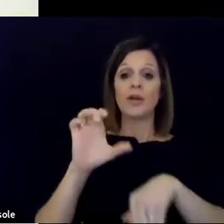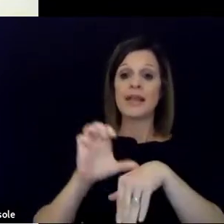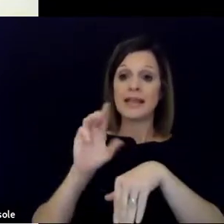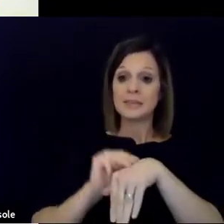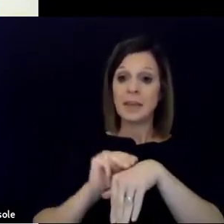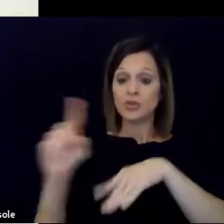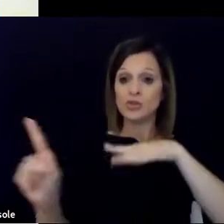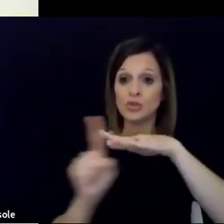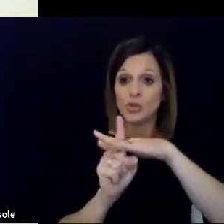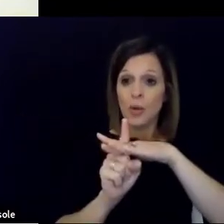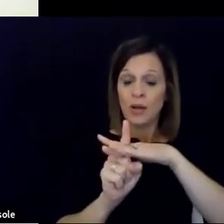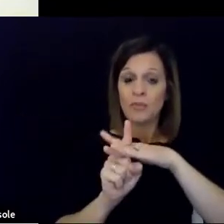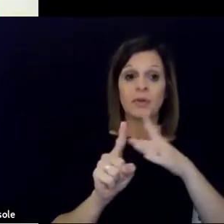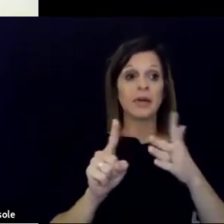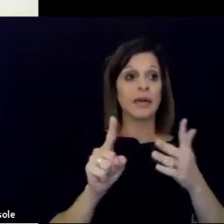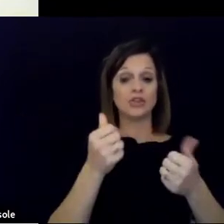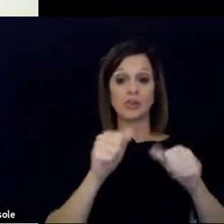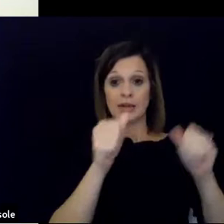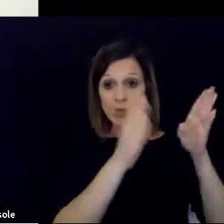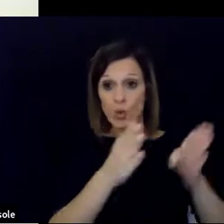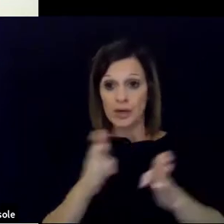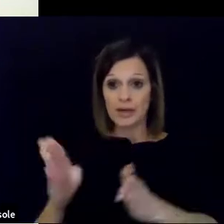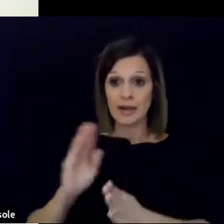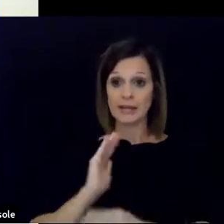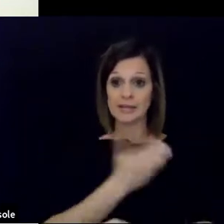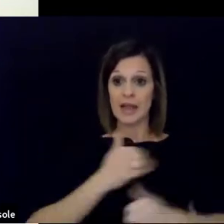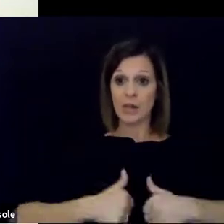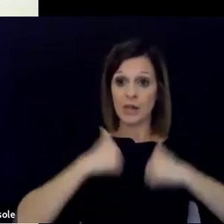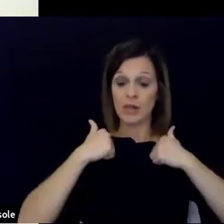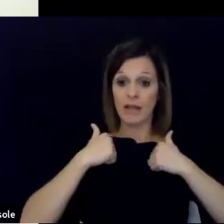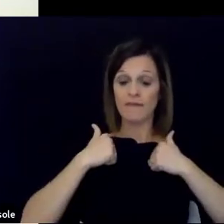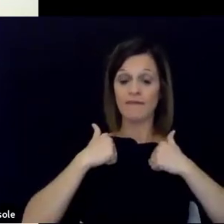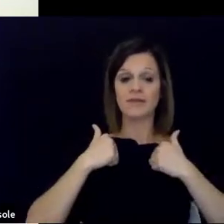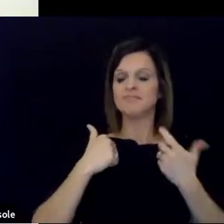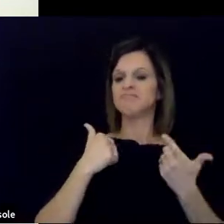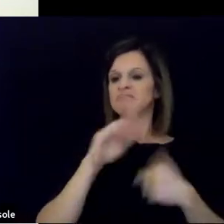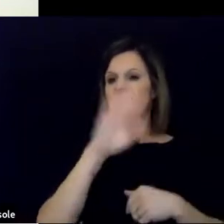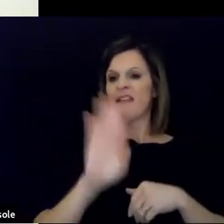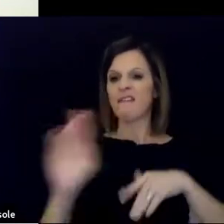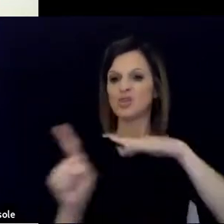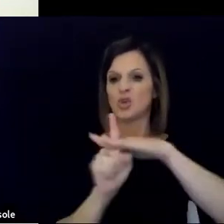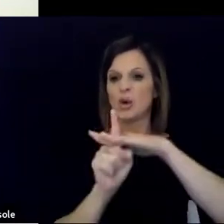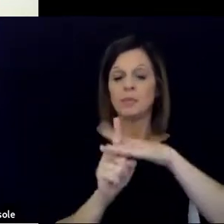Never showed up, there wasn't one. Realized that Jacob was gonna grow and develop and do well at all,